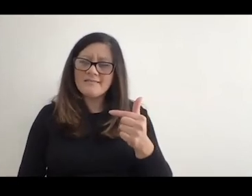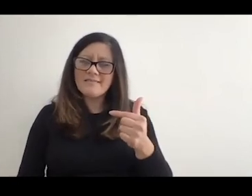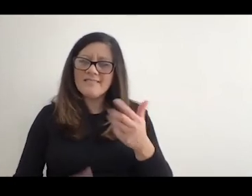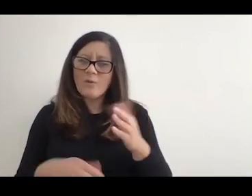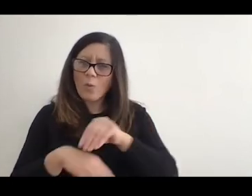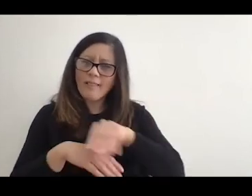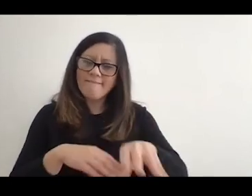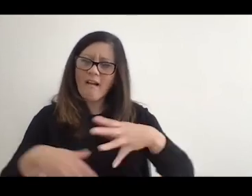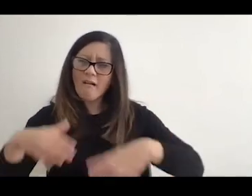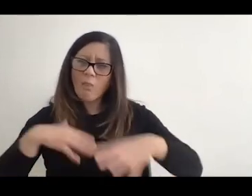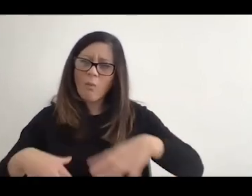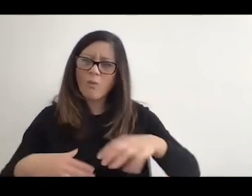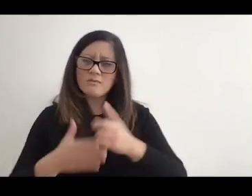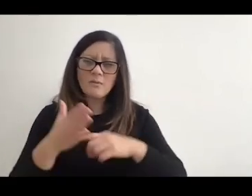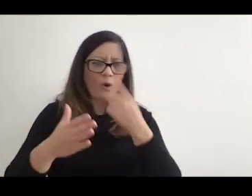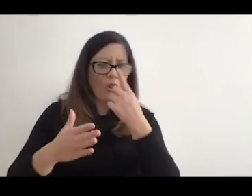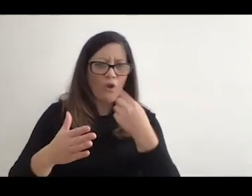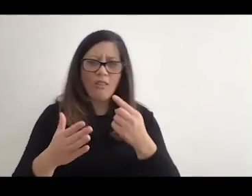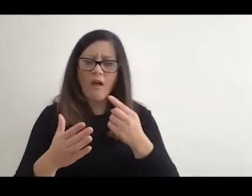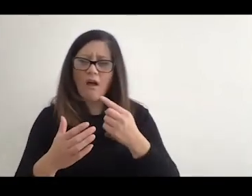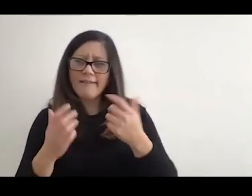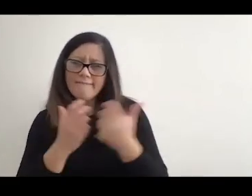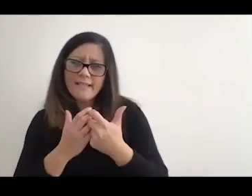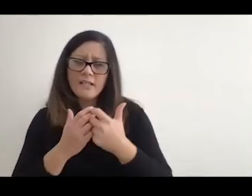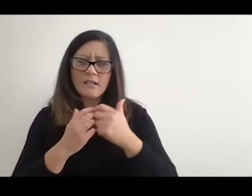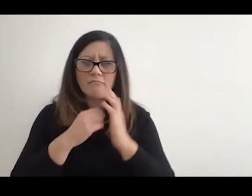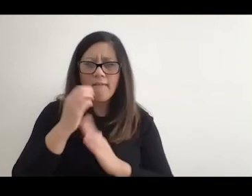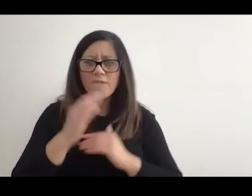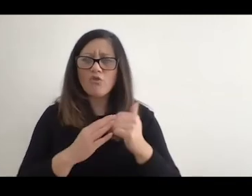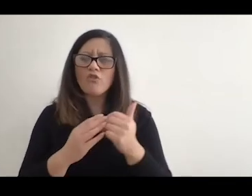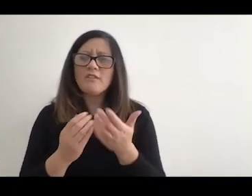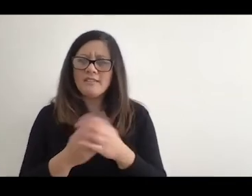clothes sit on your body, so it's necessary for seated body type